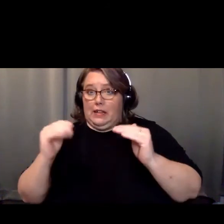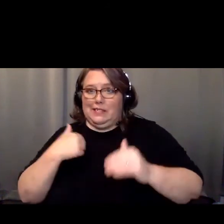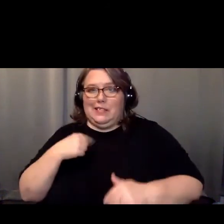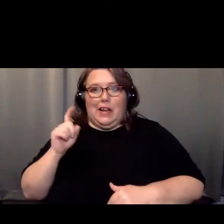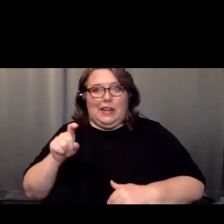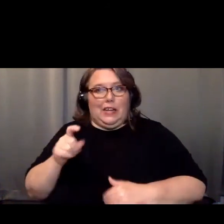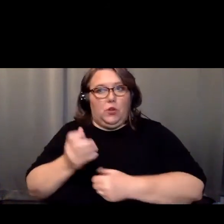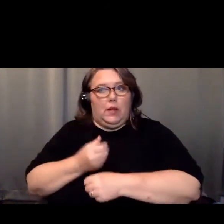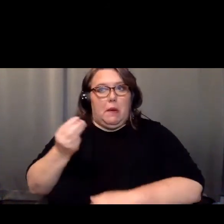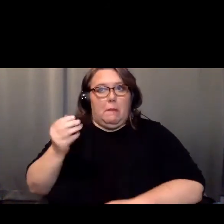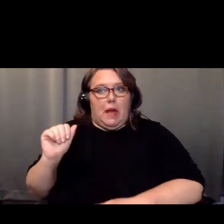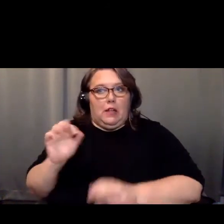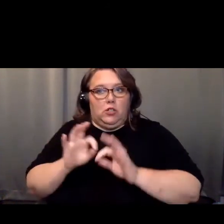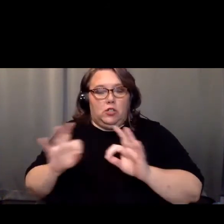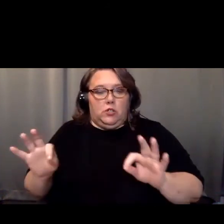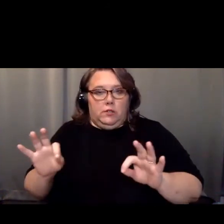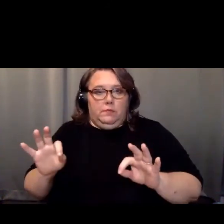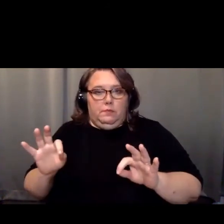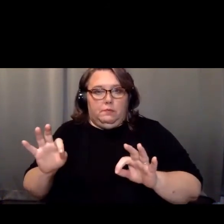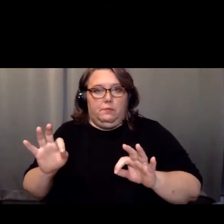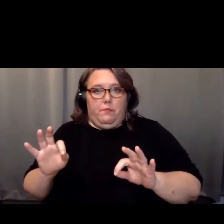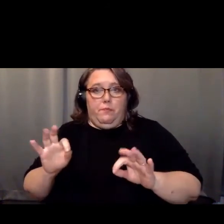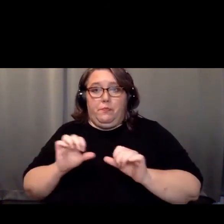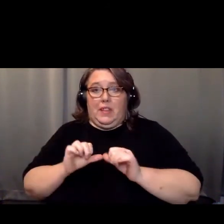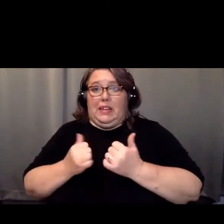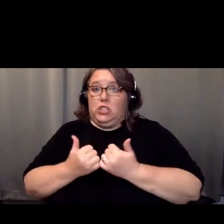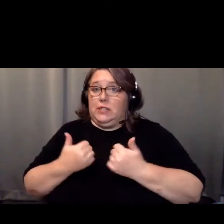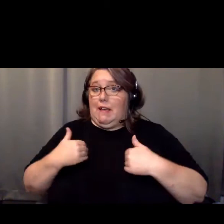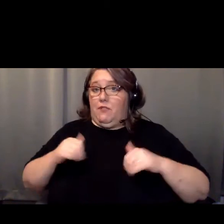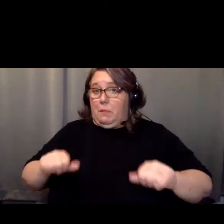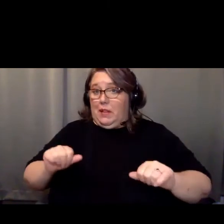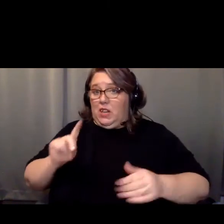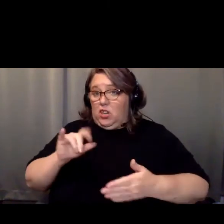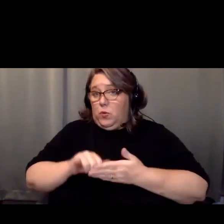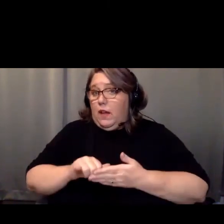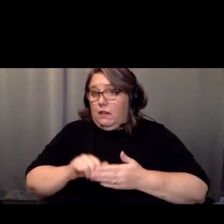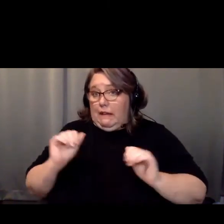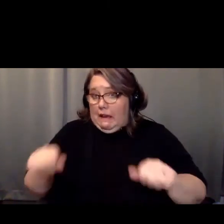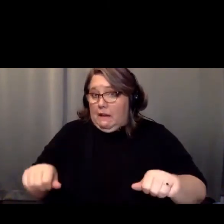a master's degree, then the agency has the ability to do that for that client.